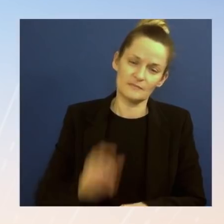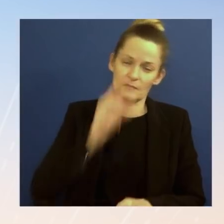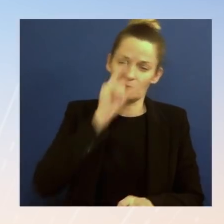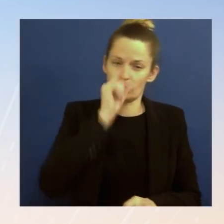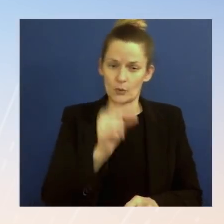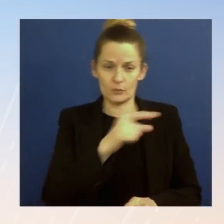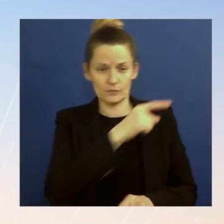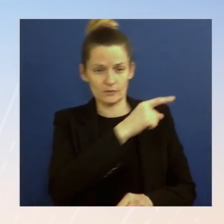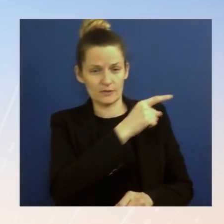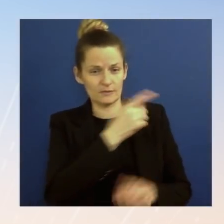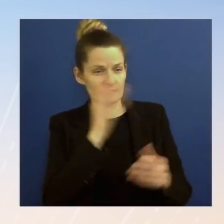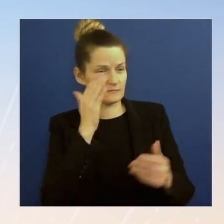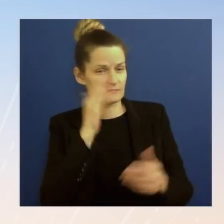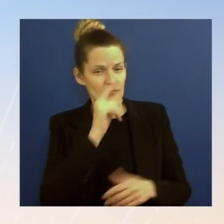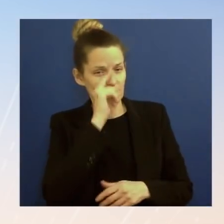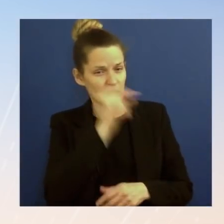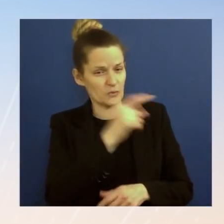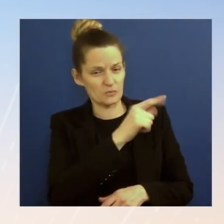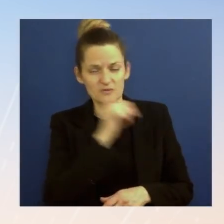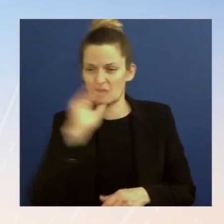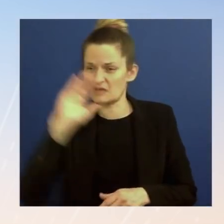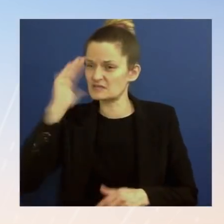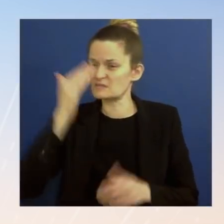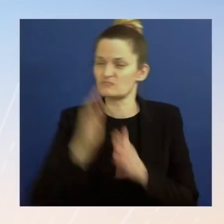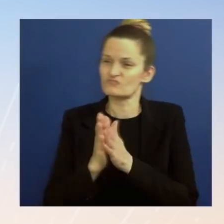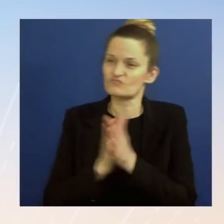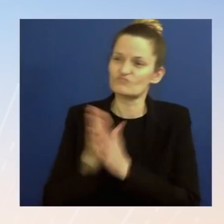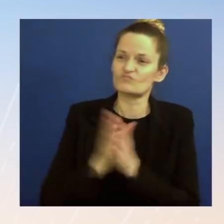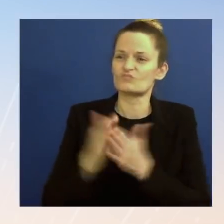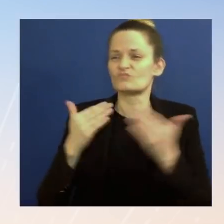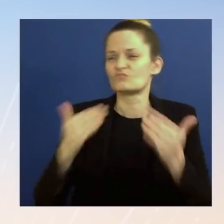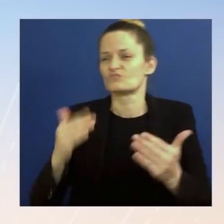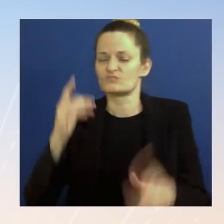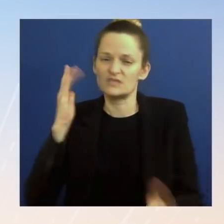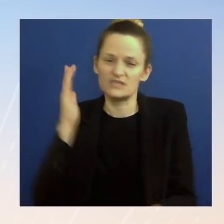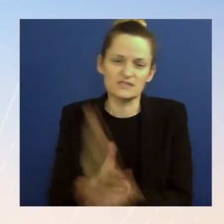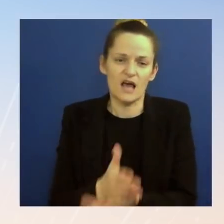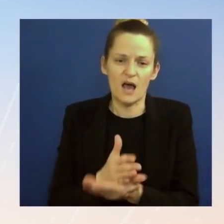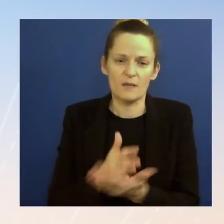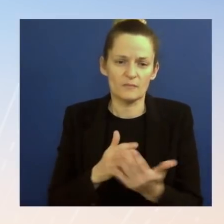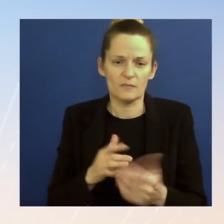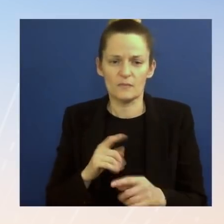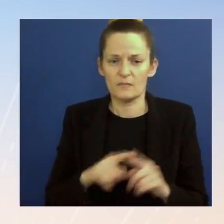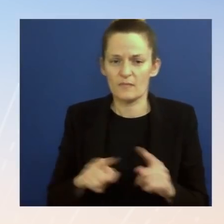The Press: And that is after, again, all of these severe economic sanctions have been levied.